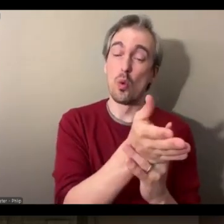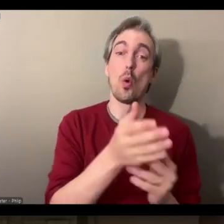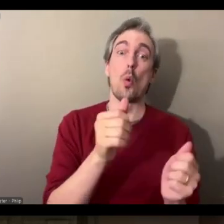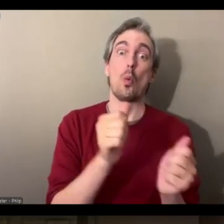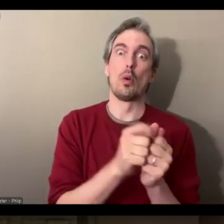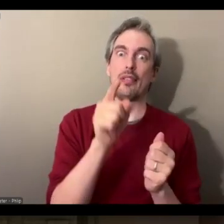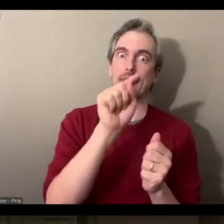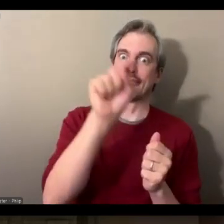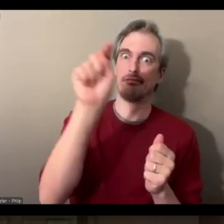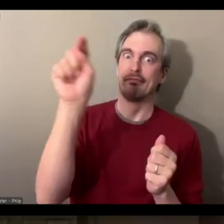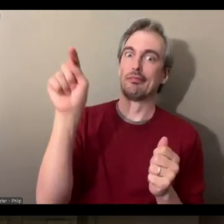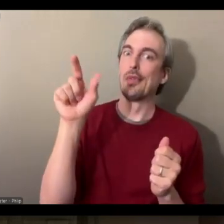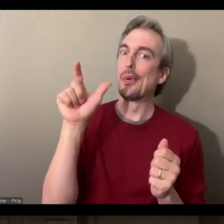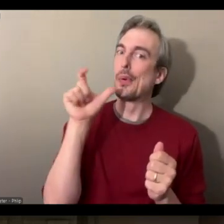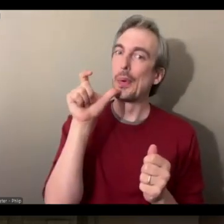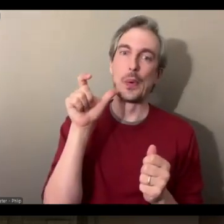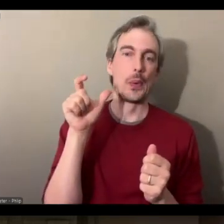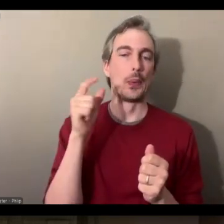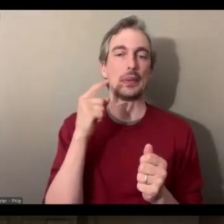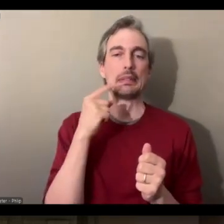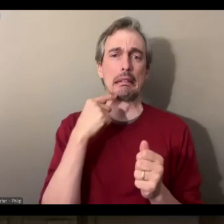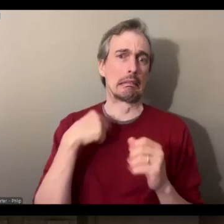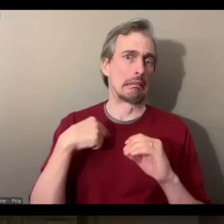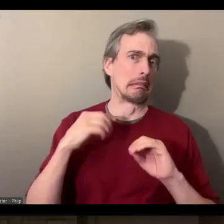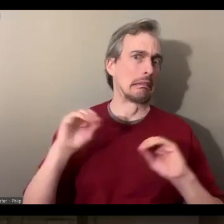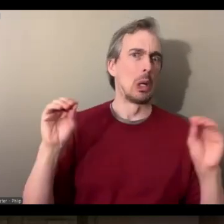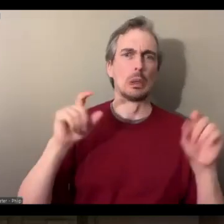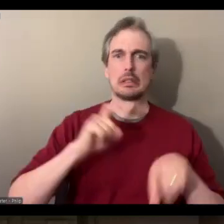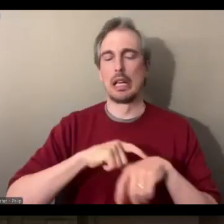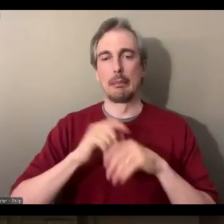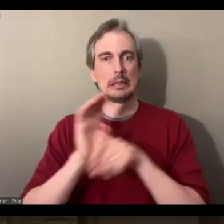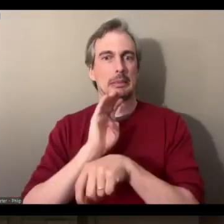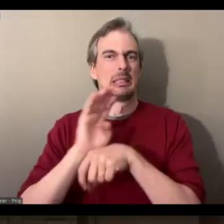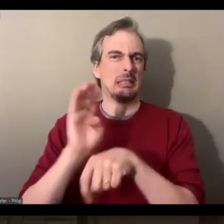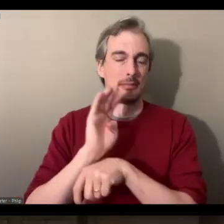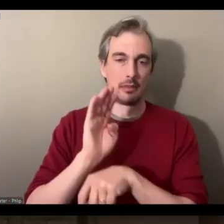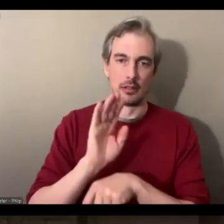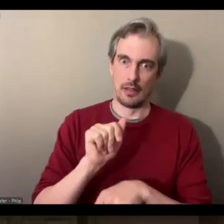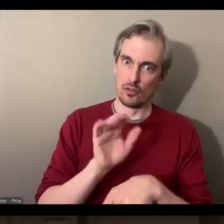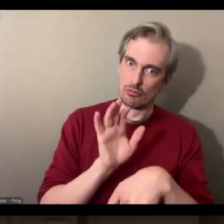story, again, going back to the story of selling you that ticket, explaining the importance of